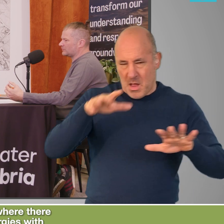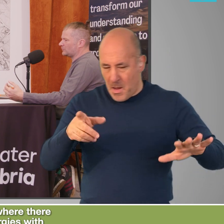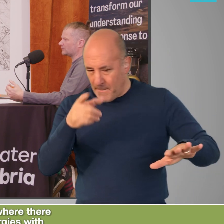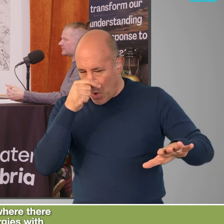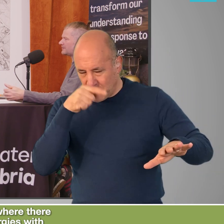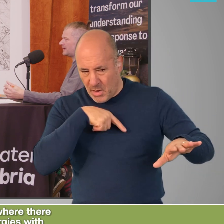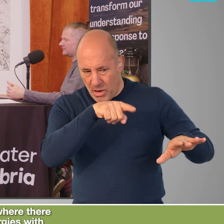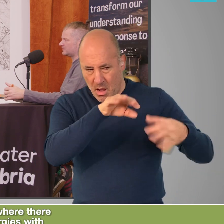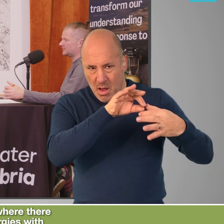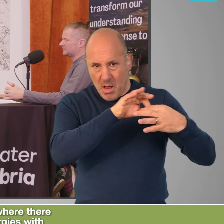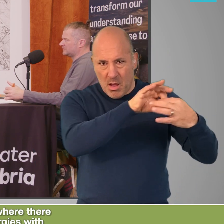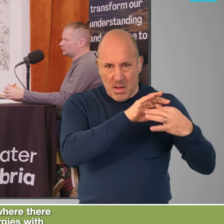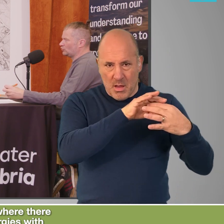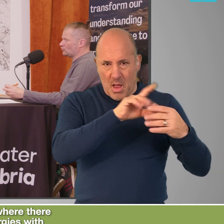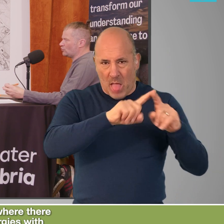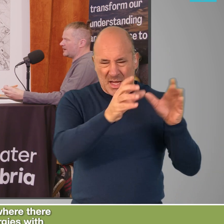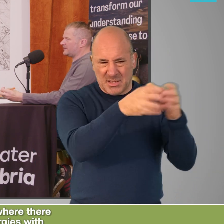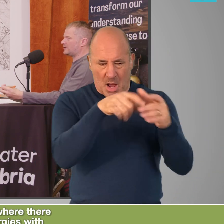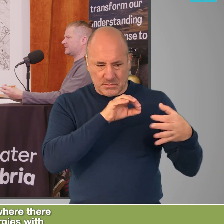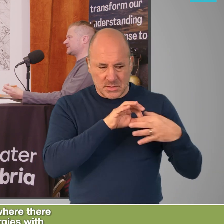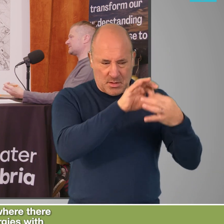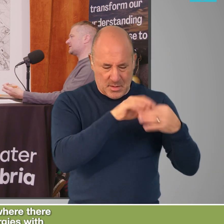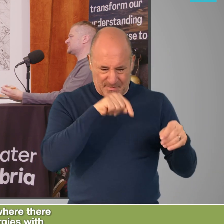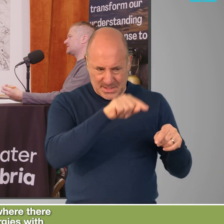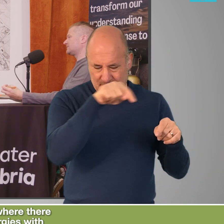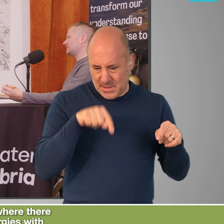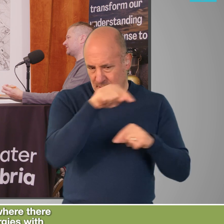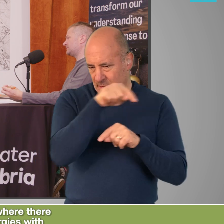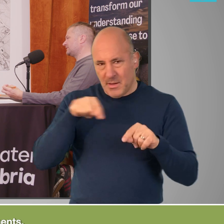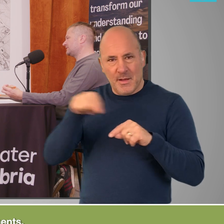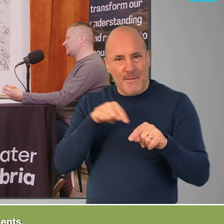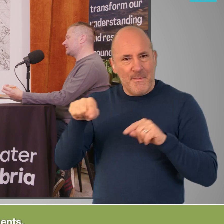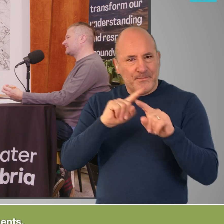So we understand where there are potential synergies with other departments,